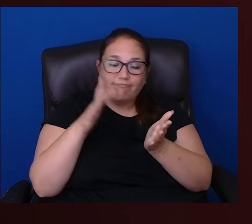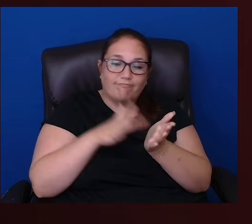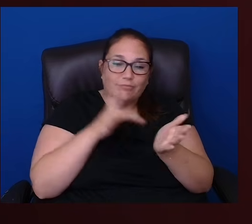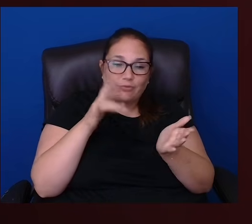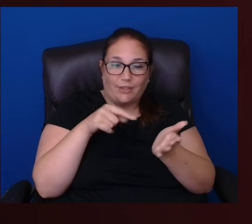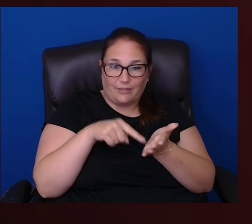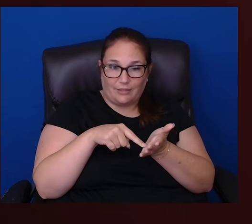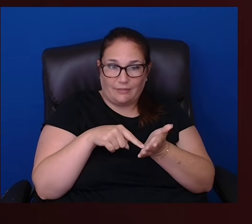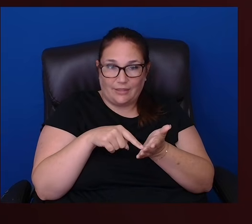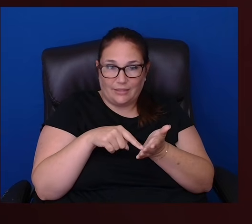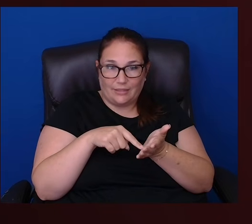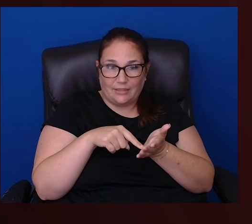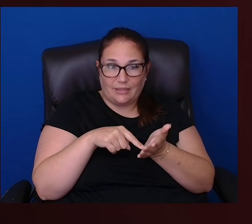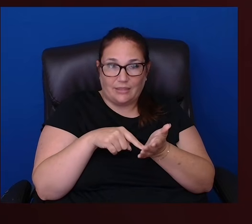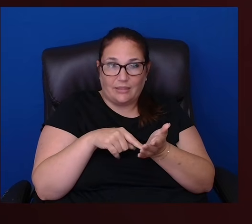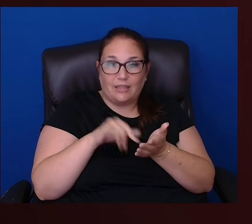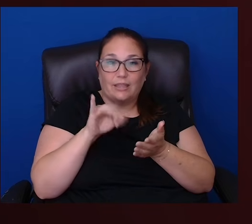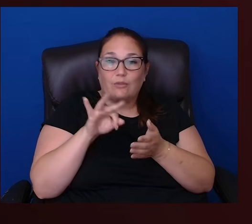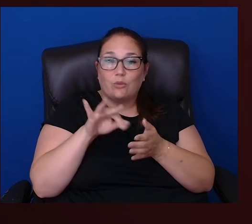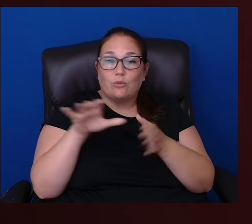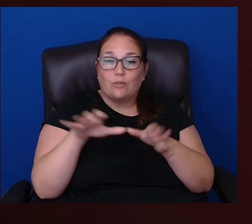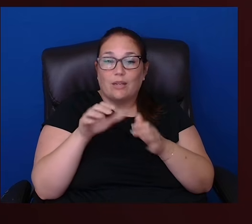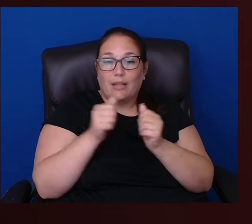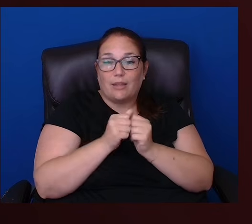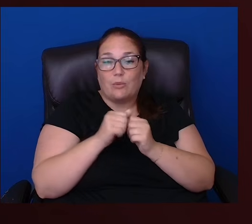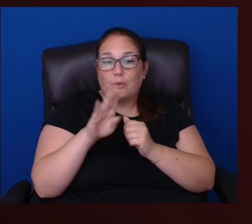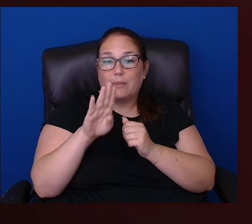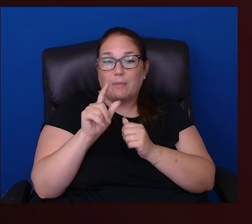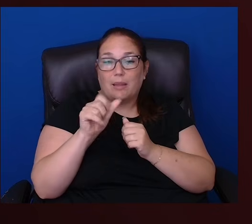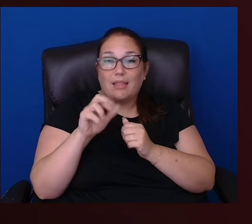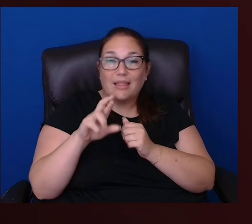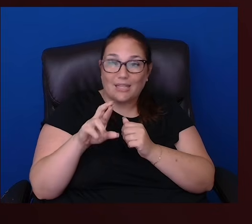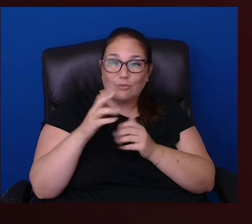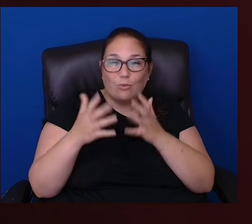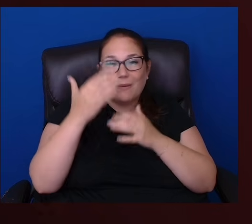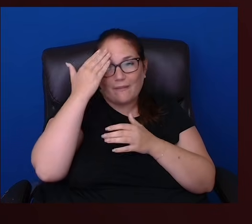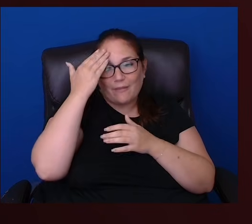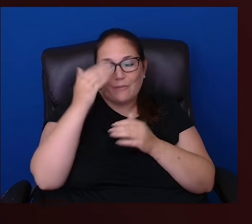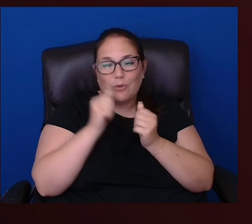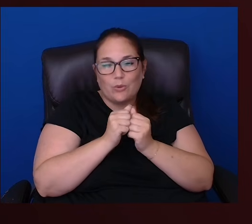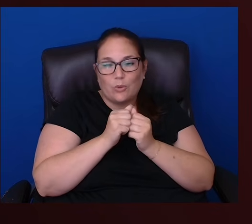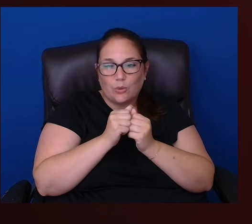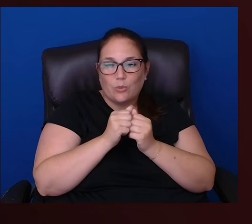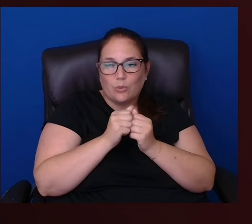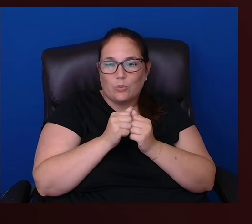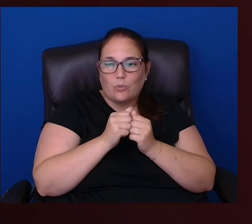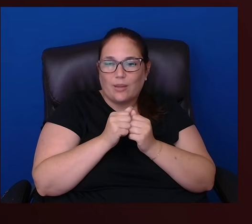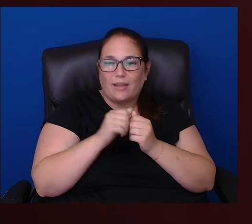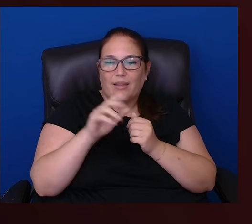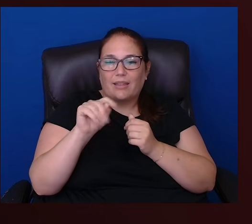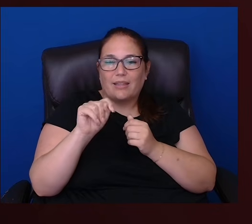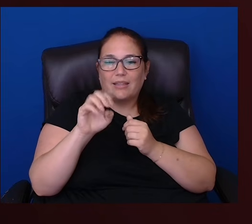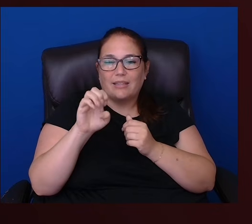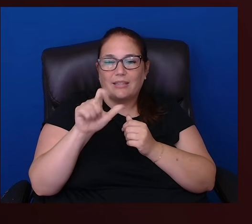and if you've done anything with Blazor, you're probably familiar with Telerik, who provides a suite of controls for Blazor.